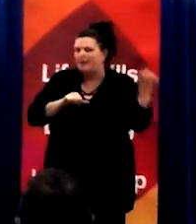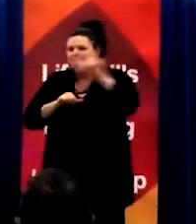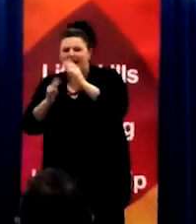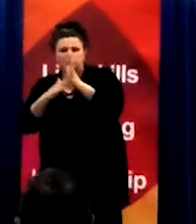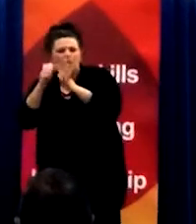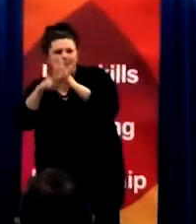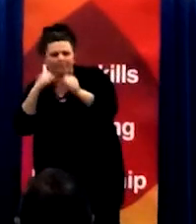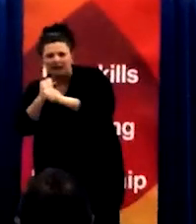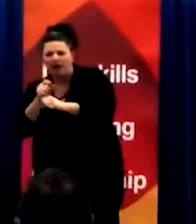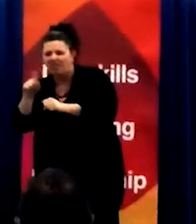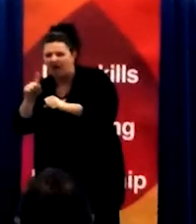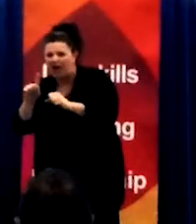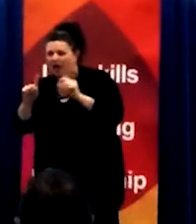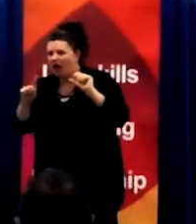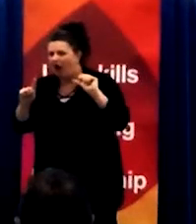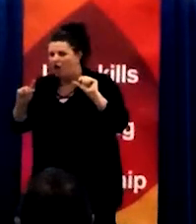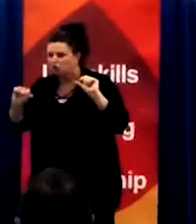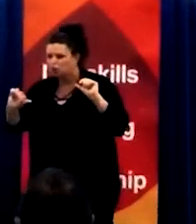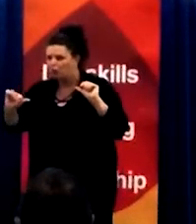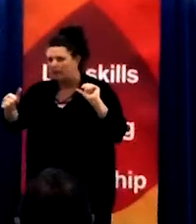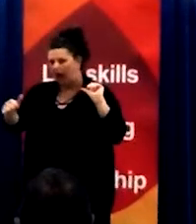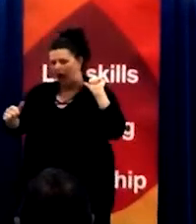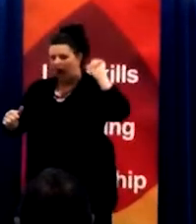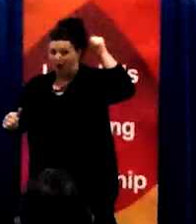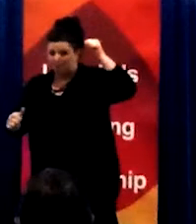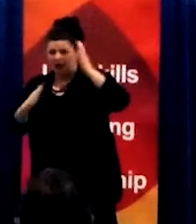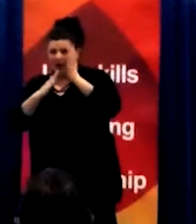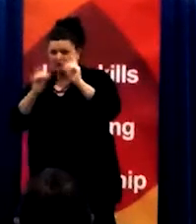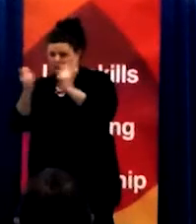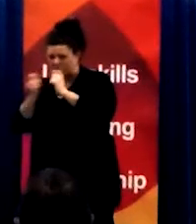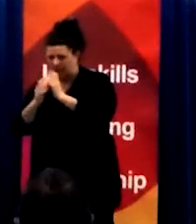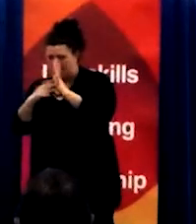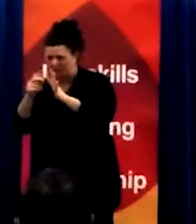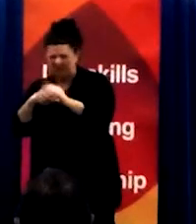they turned it up and changed all the mapping and I didn't like it.